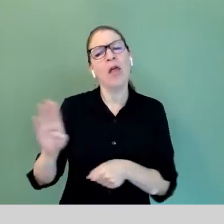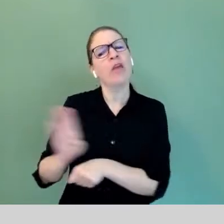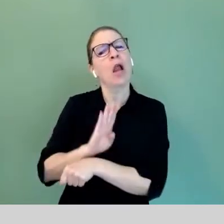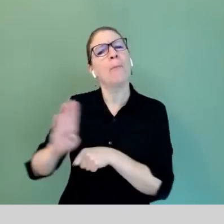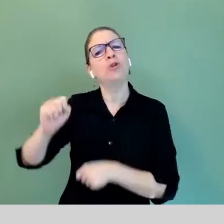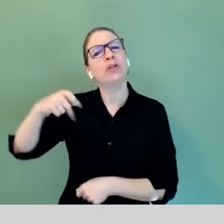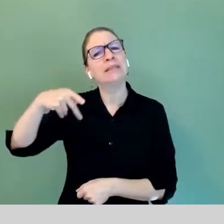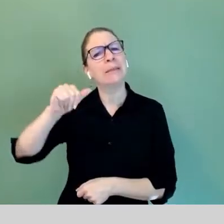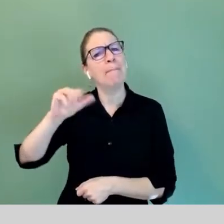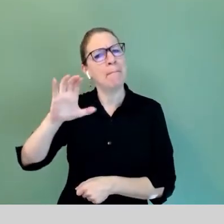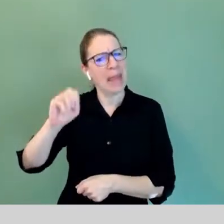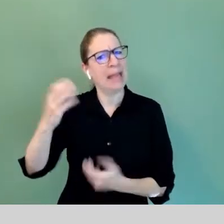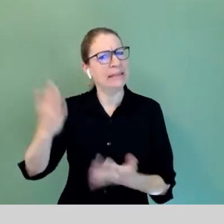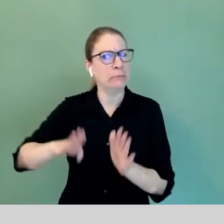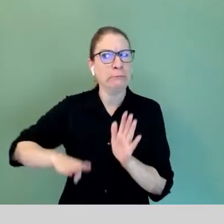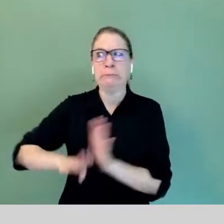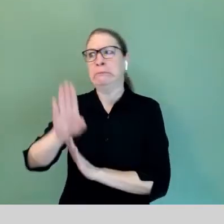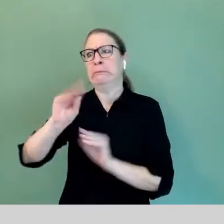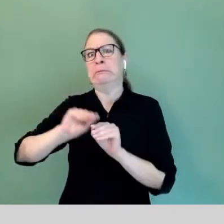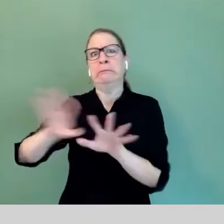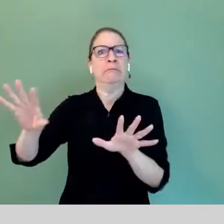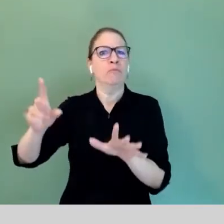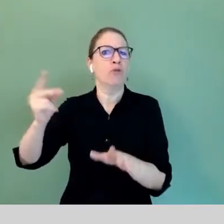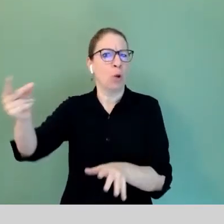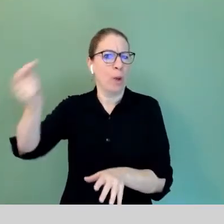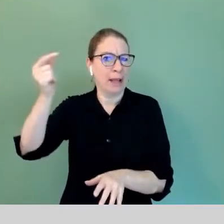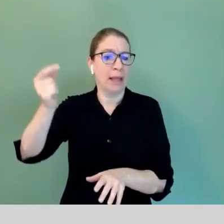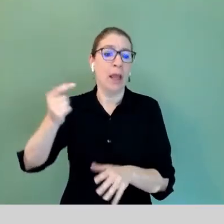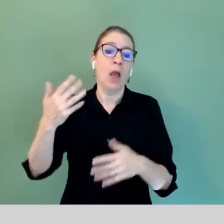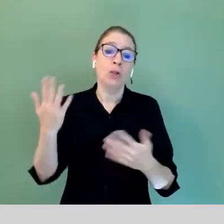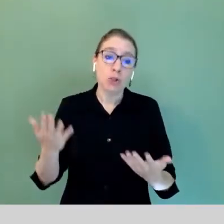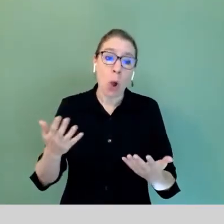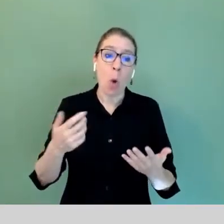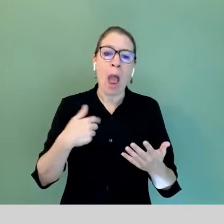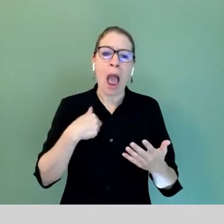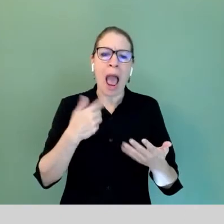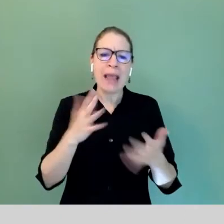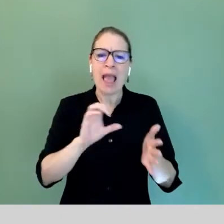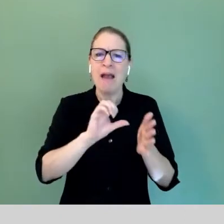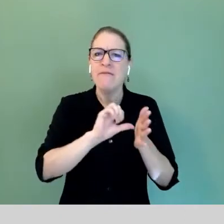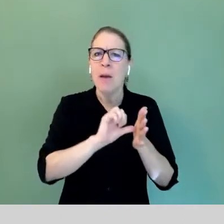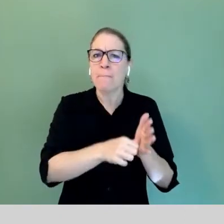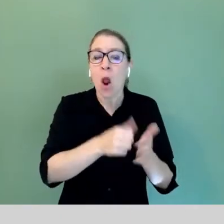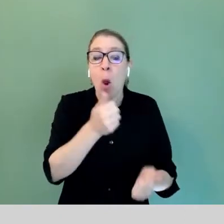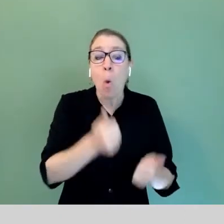And for this purpose, I actually marked active projects that had some activity in the past six to 12 months